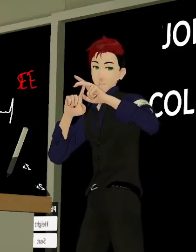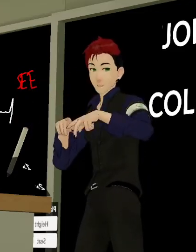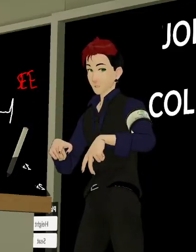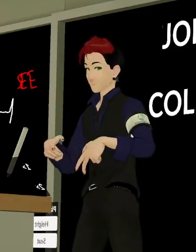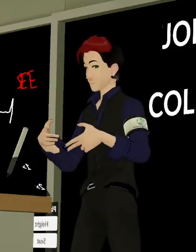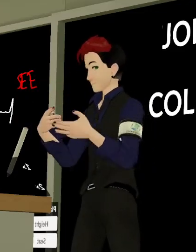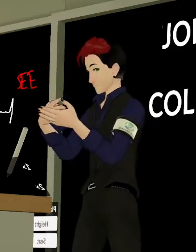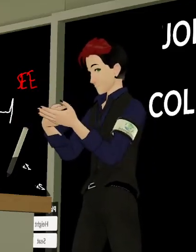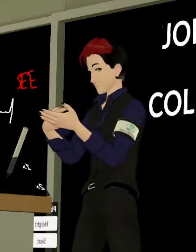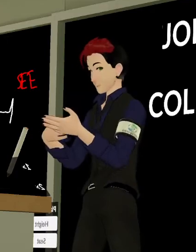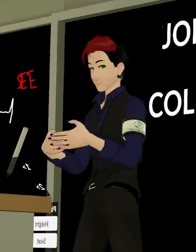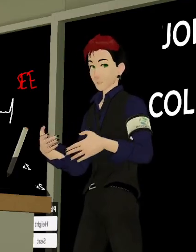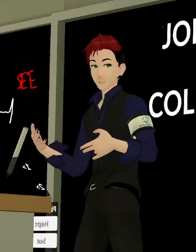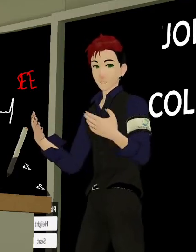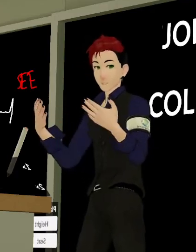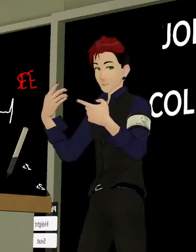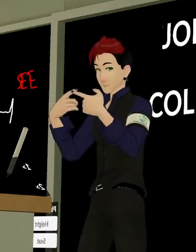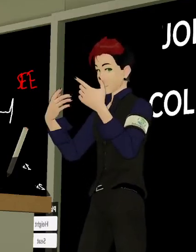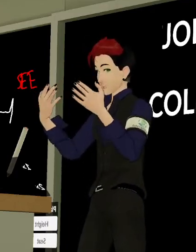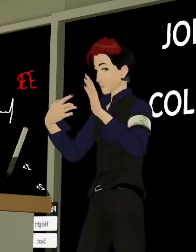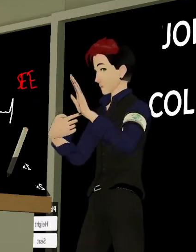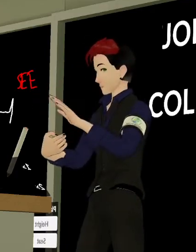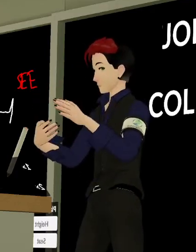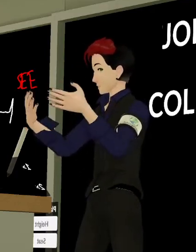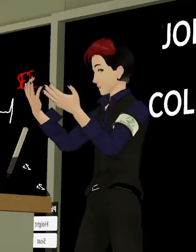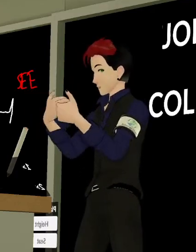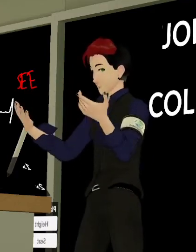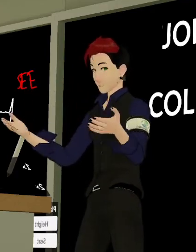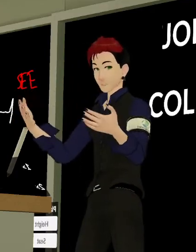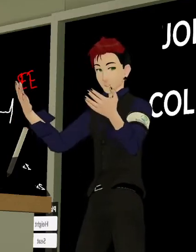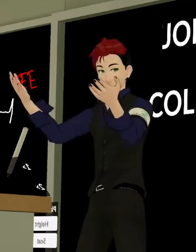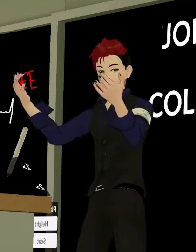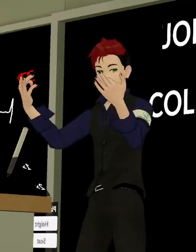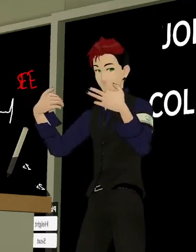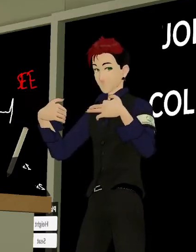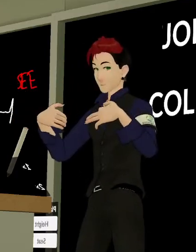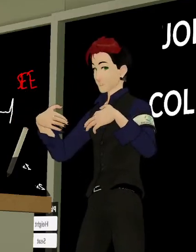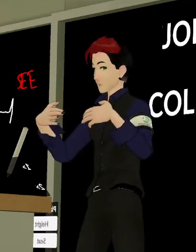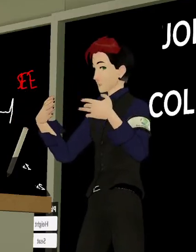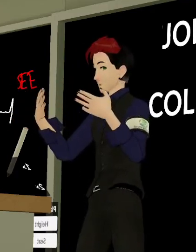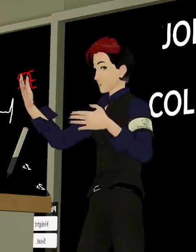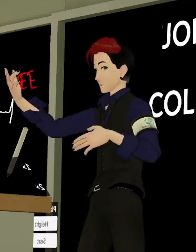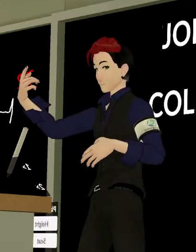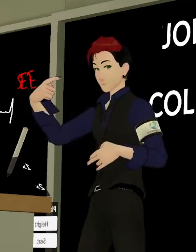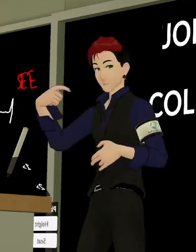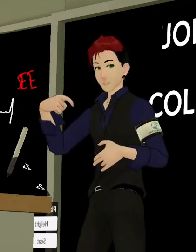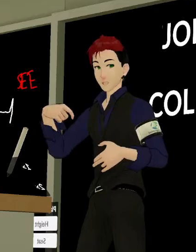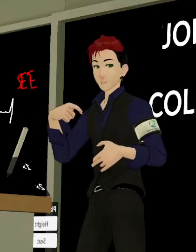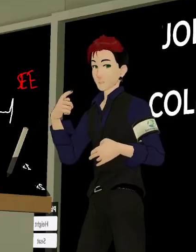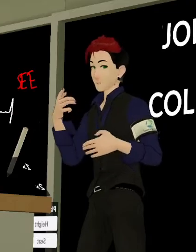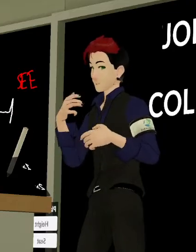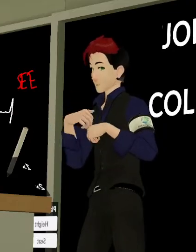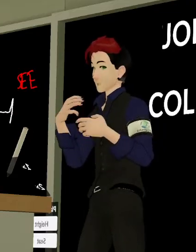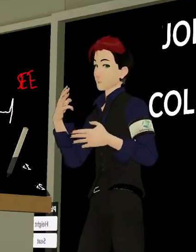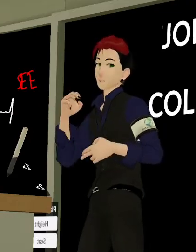to discuss any signs you want me to show anything like that if you guys want to come on up you're more than welcome to